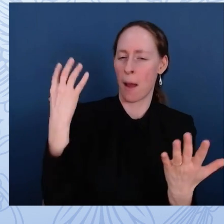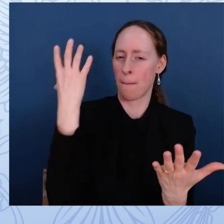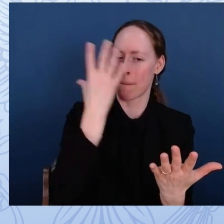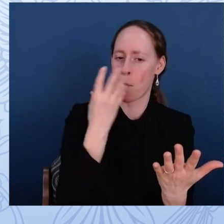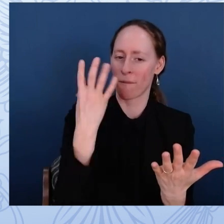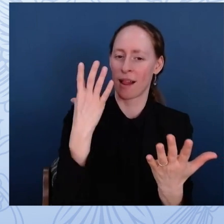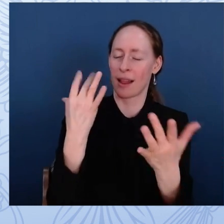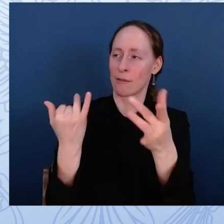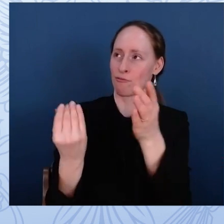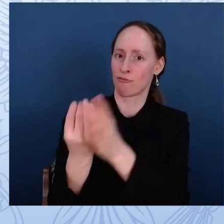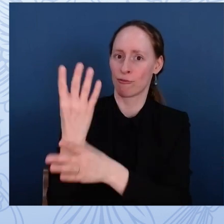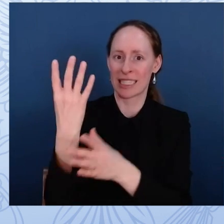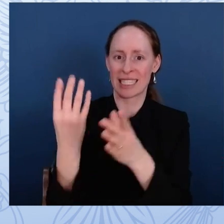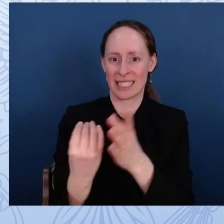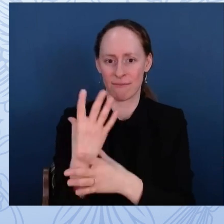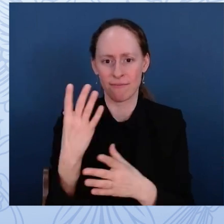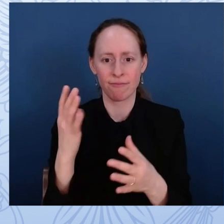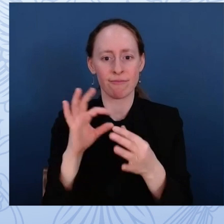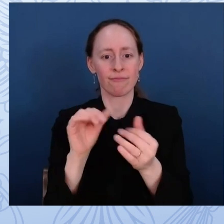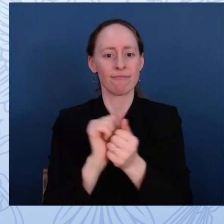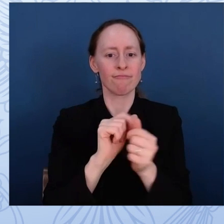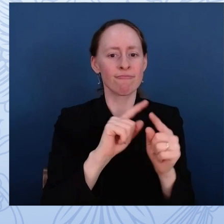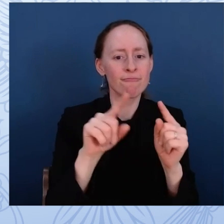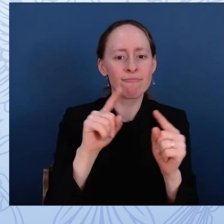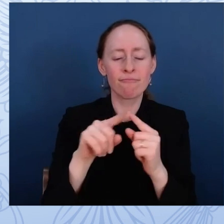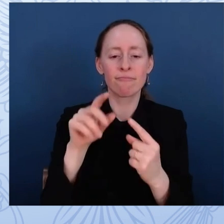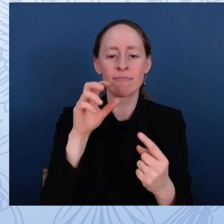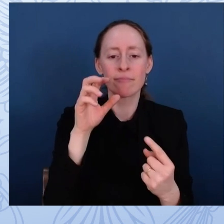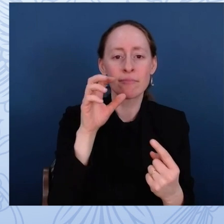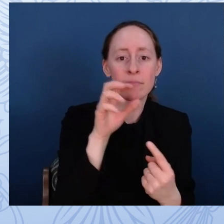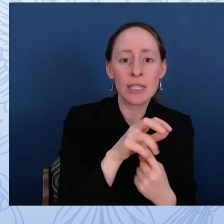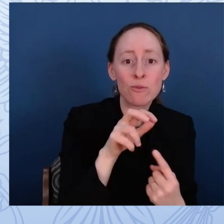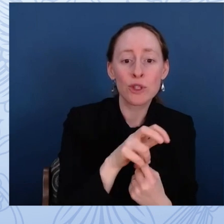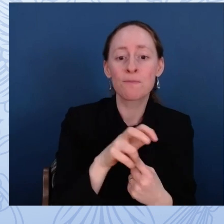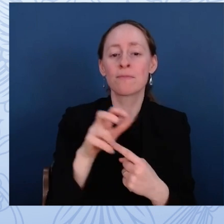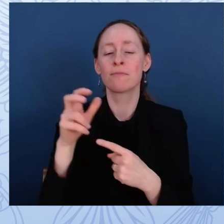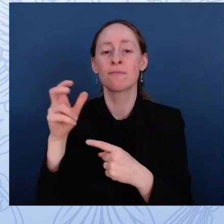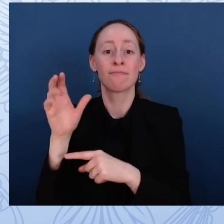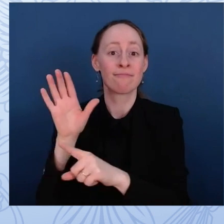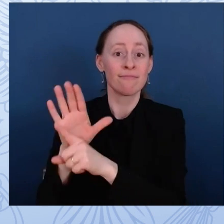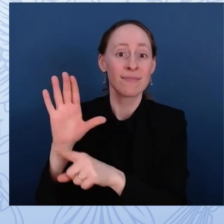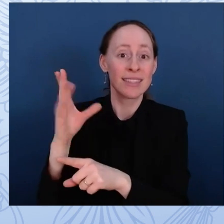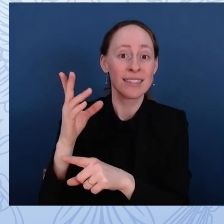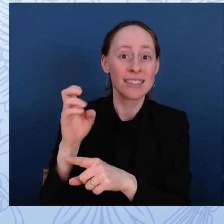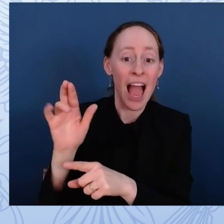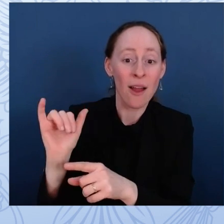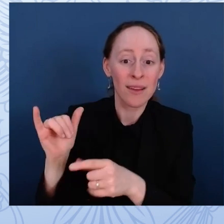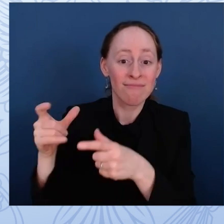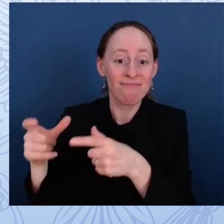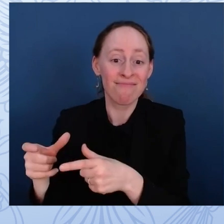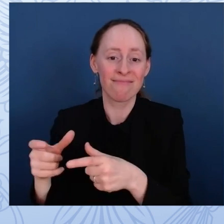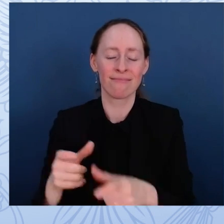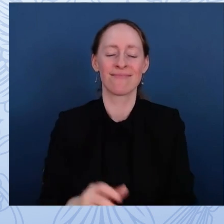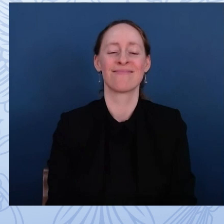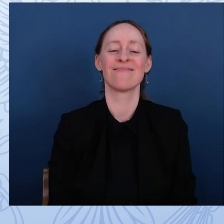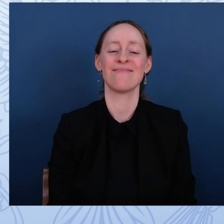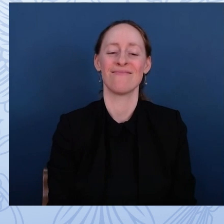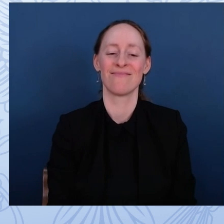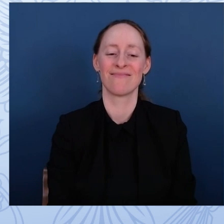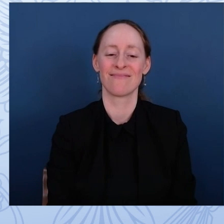and Susie's cherries and all of the stuff she has on your plate. So, and in terms of the real the dietary restrictions,